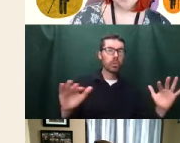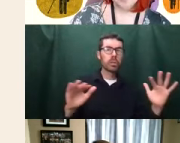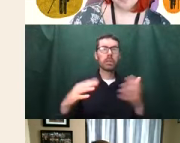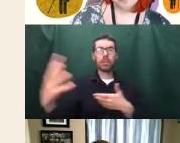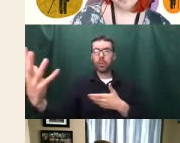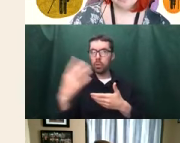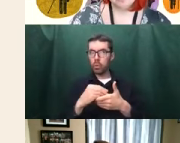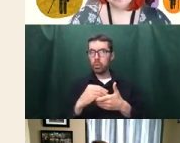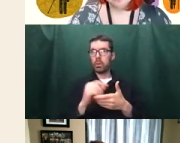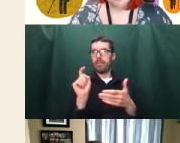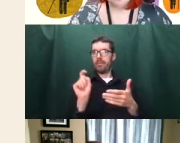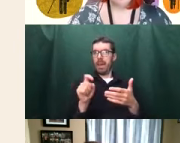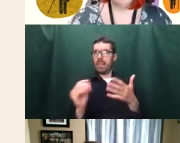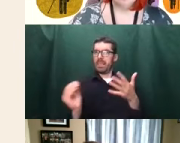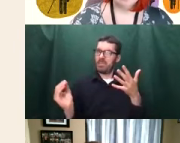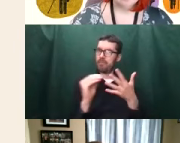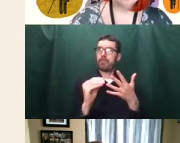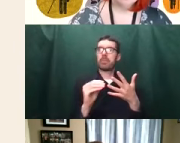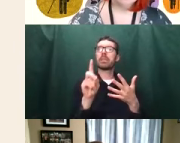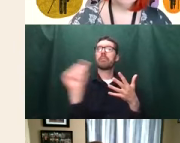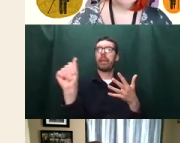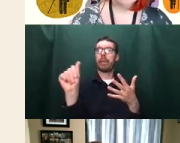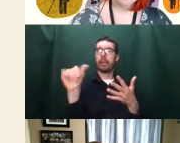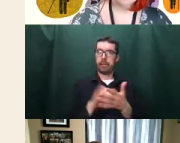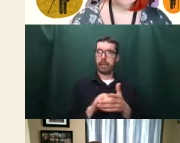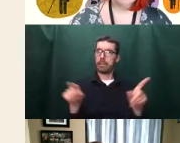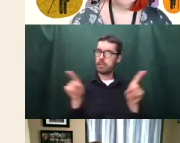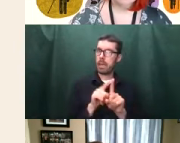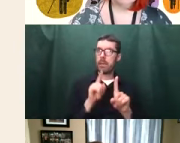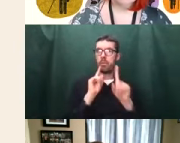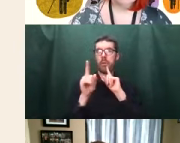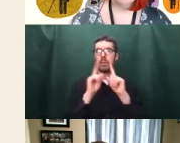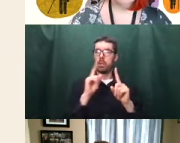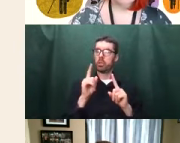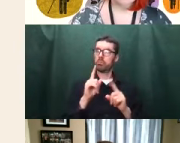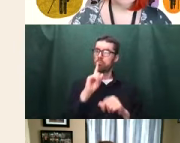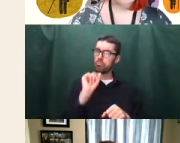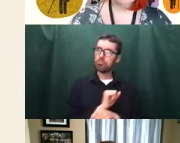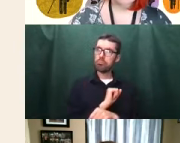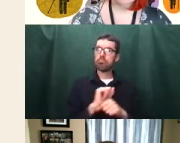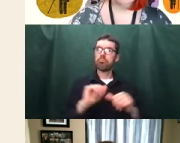in these conversations in order to generally create an inclusive space for all which creates